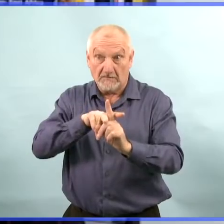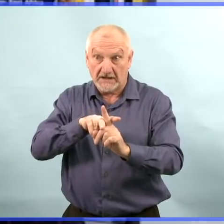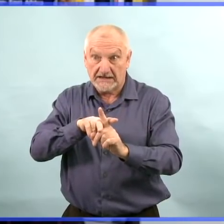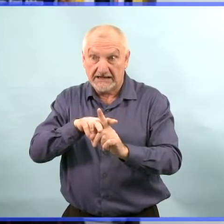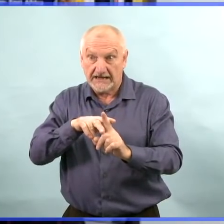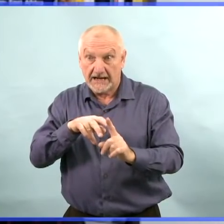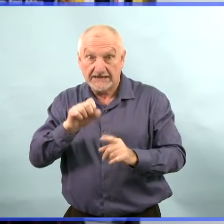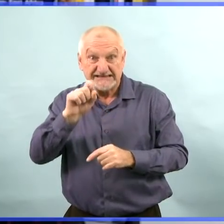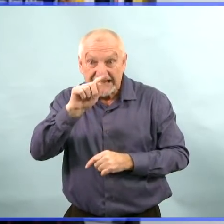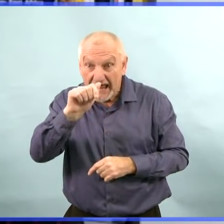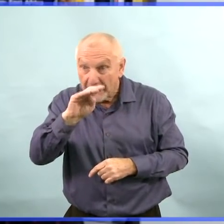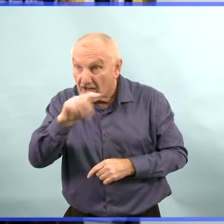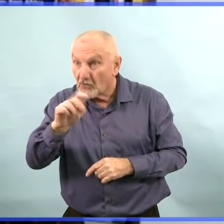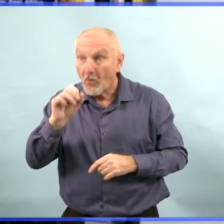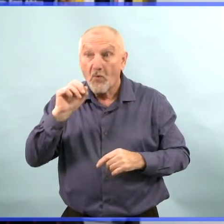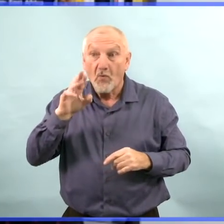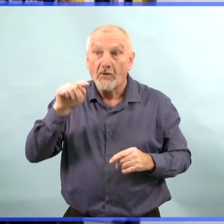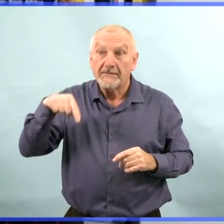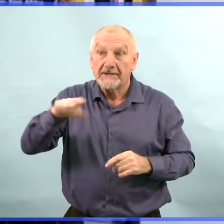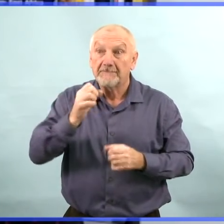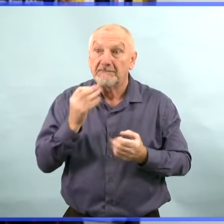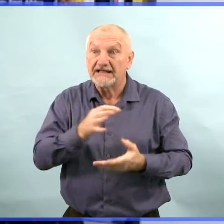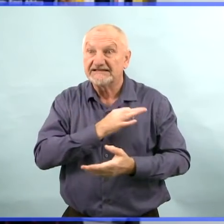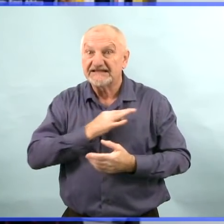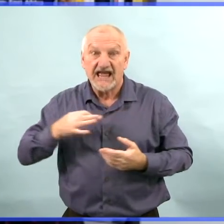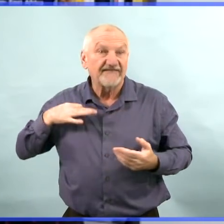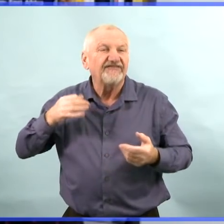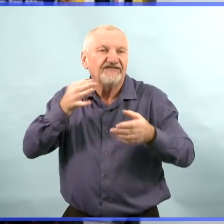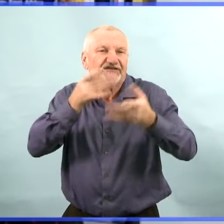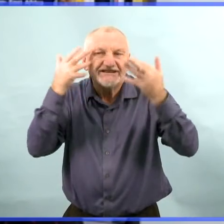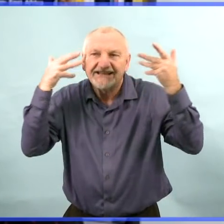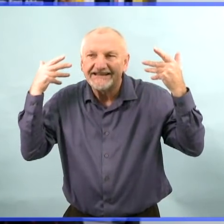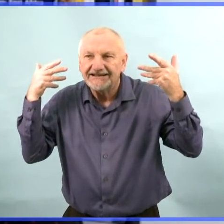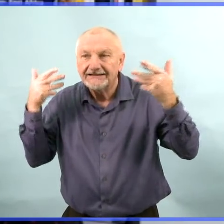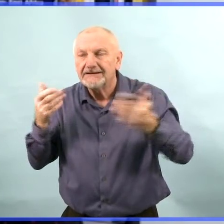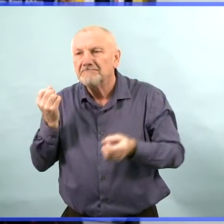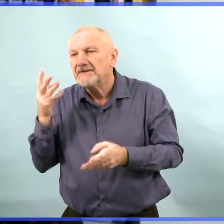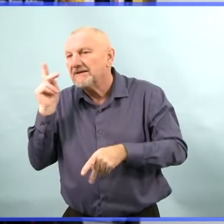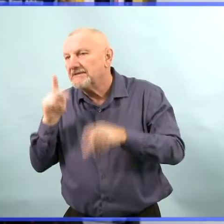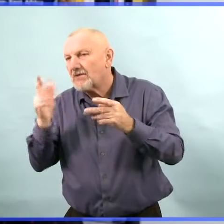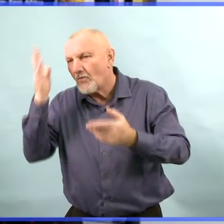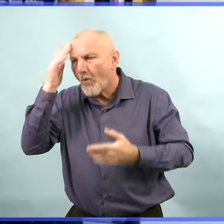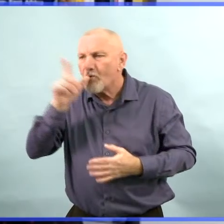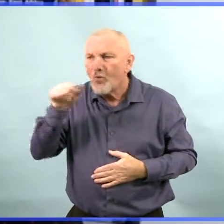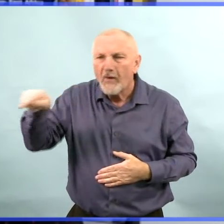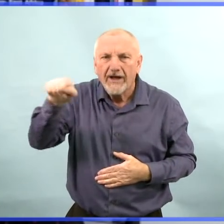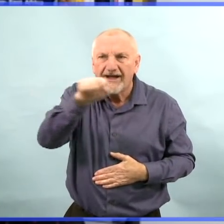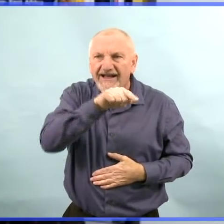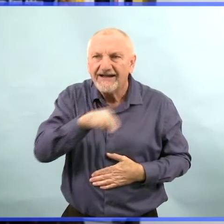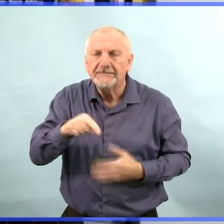some of these folks have not been leaving their homes very often over the past year and we're so